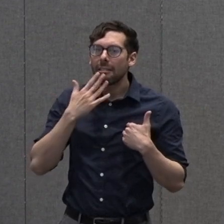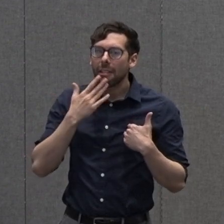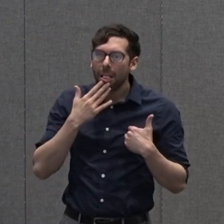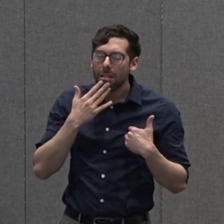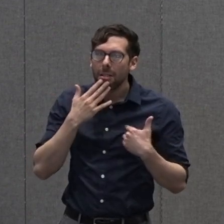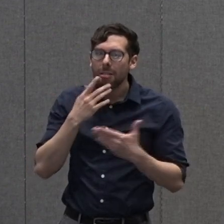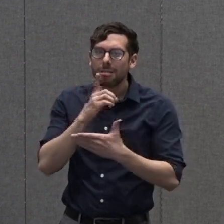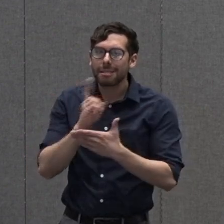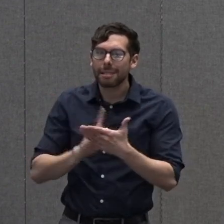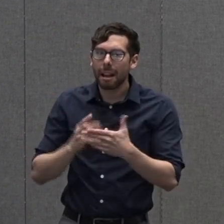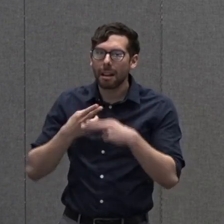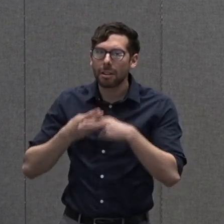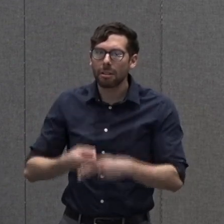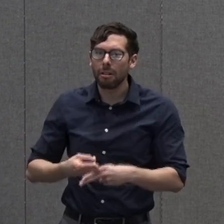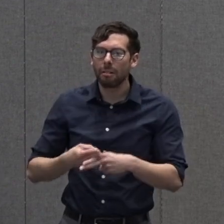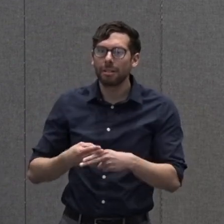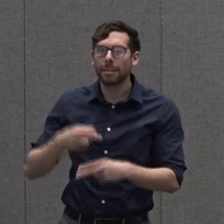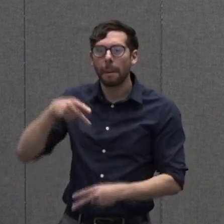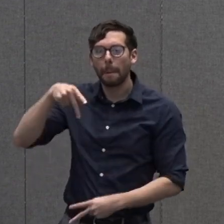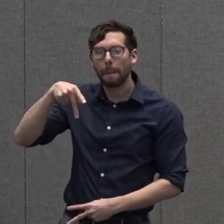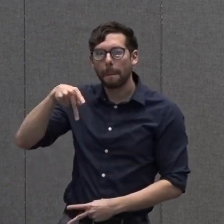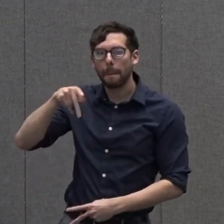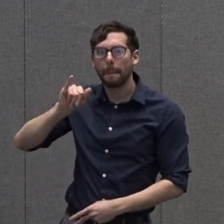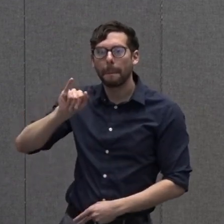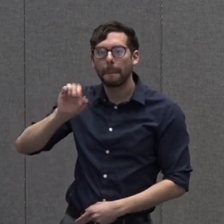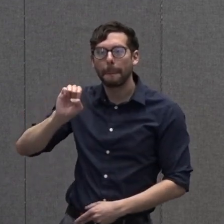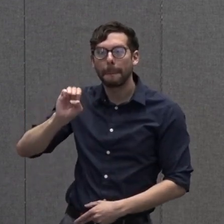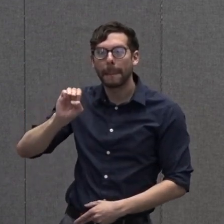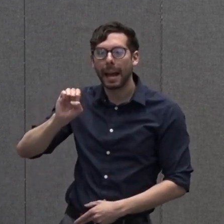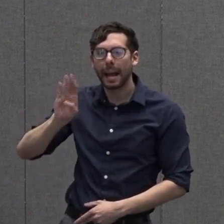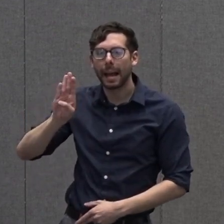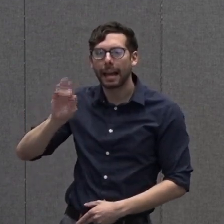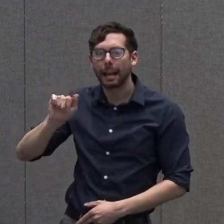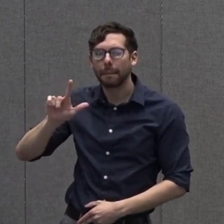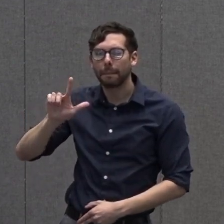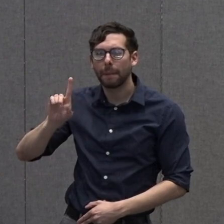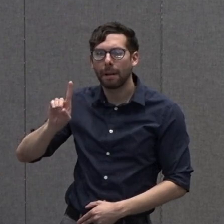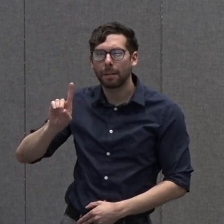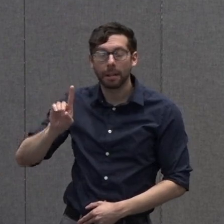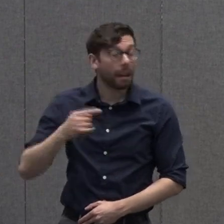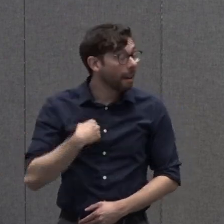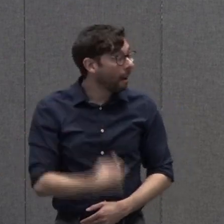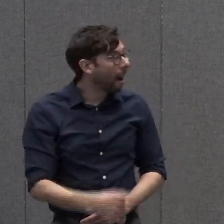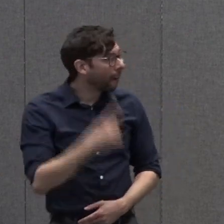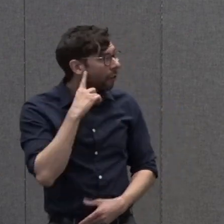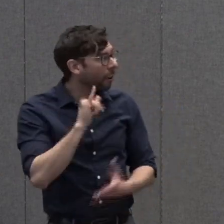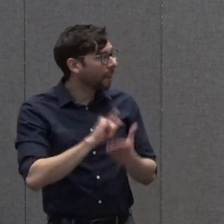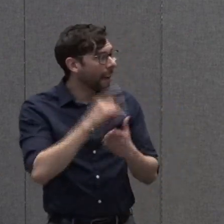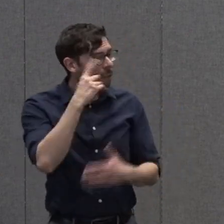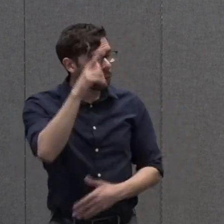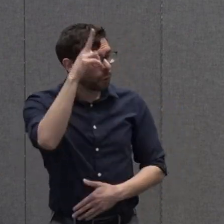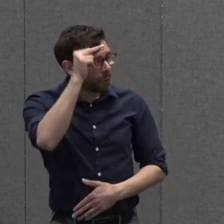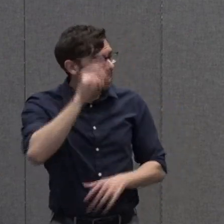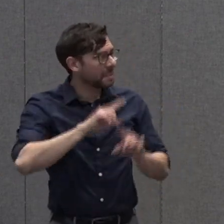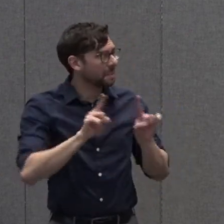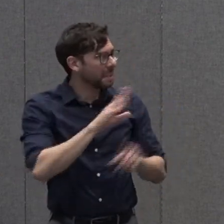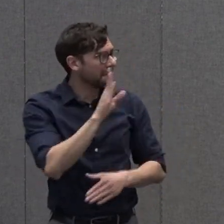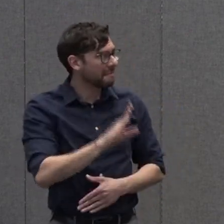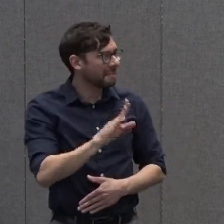P-I-E-B-A-L-D. I've heard that where horses are concerned, but I've never heard it, Right - about snakes, so.